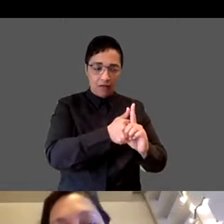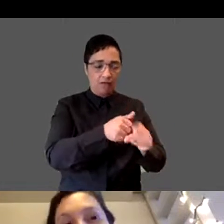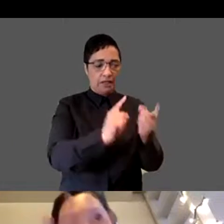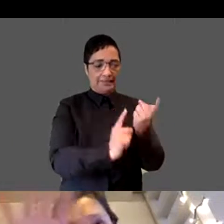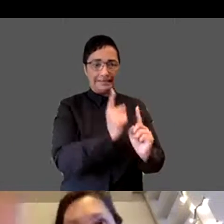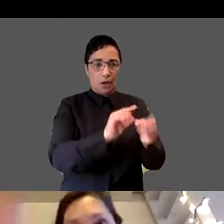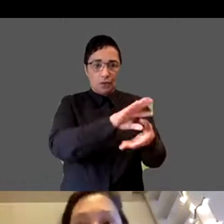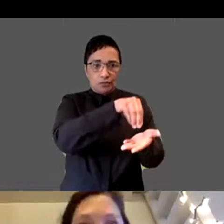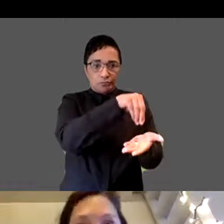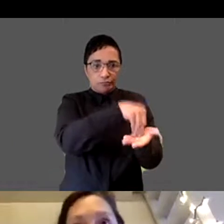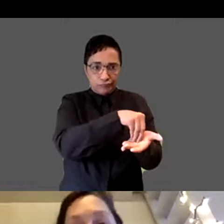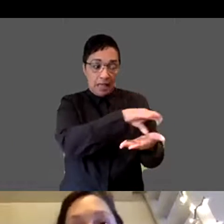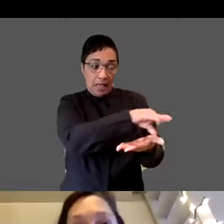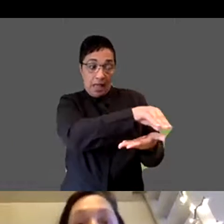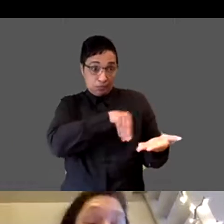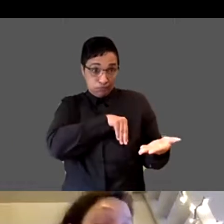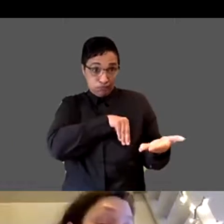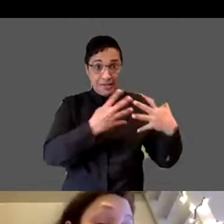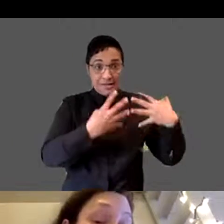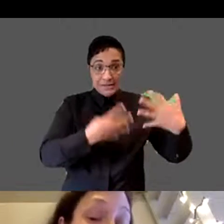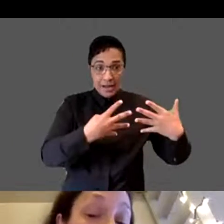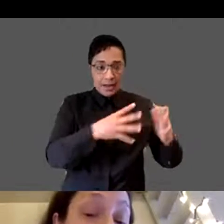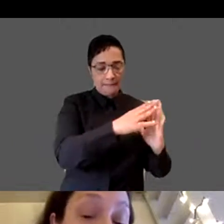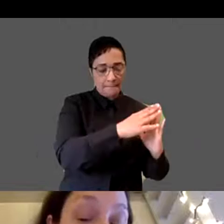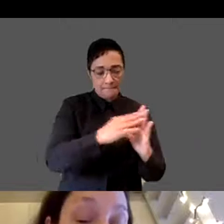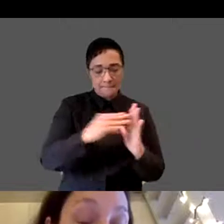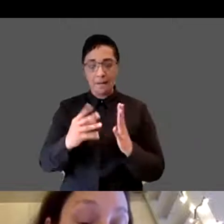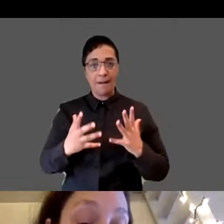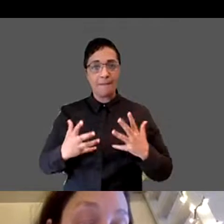and then now it's being replicated and they did match with the local government.